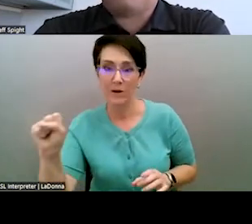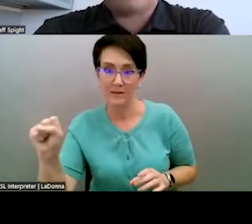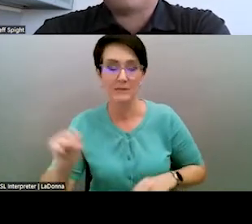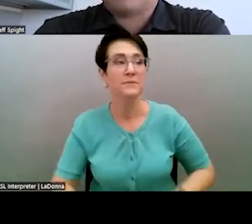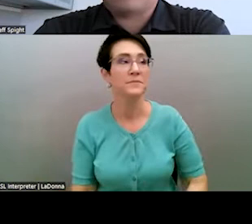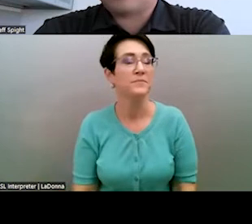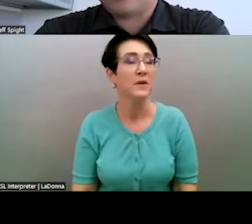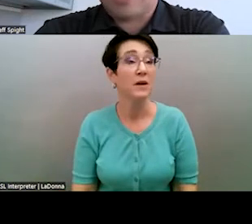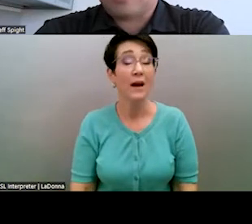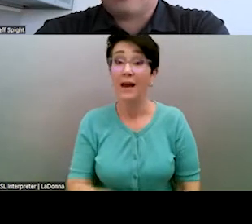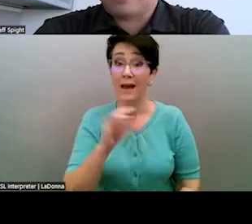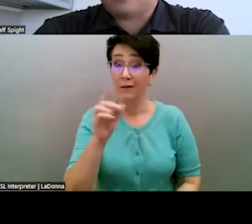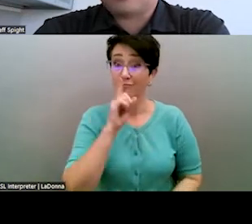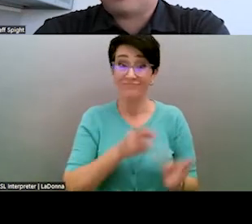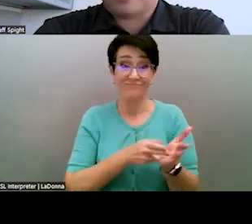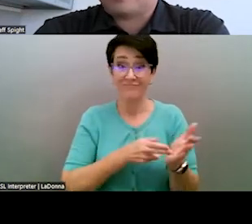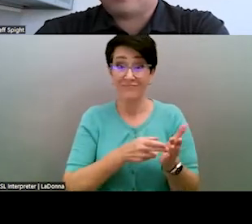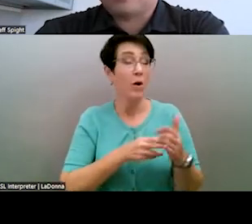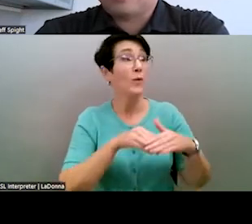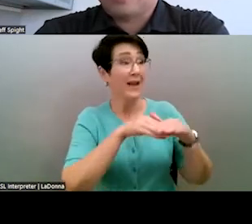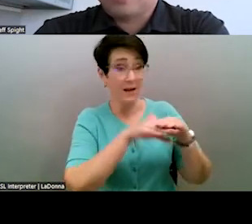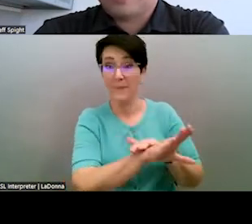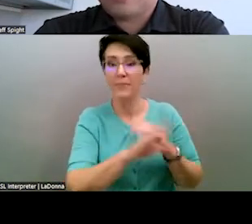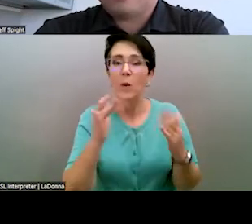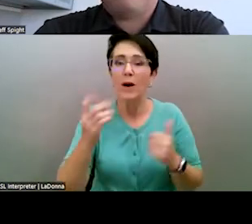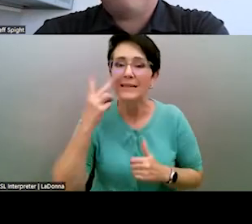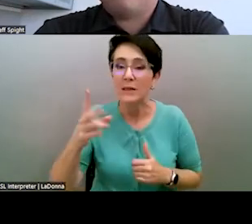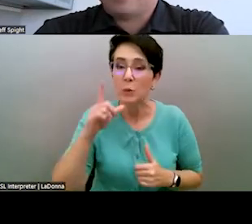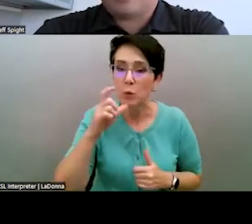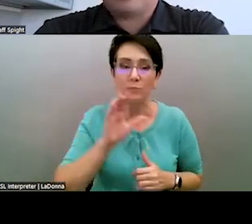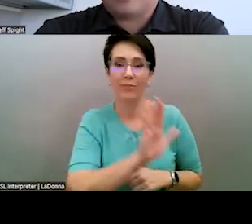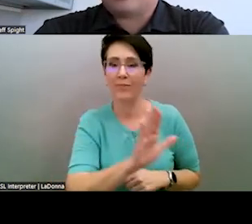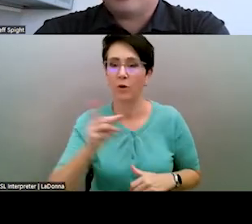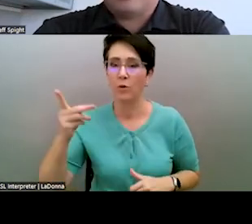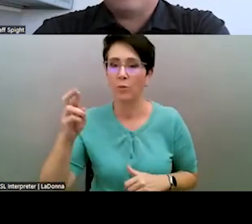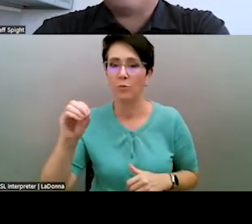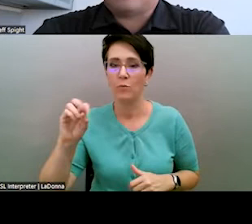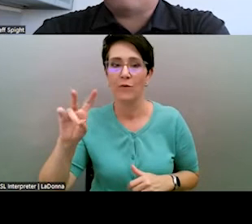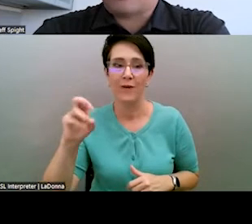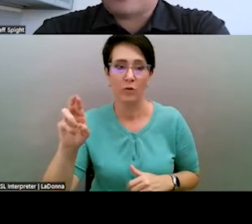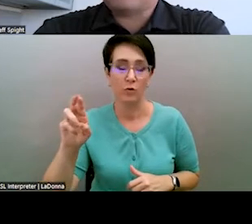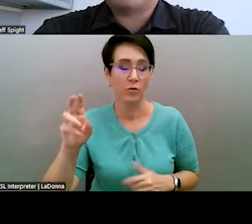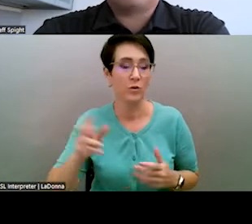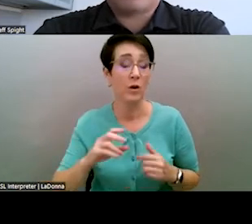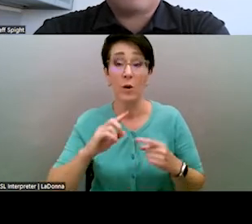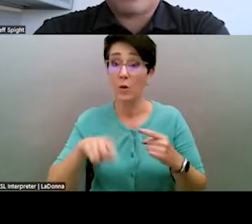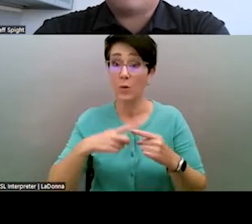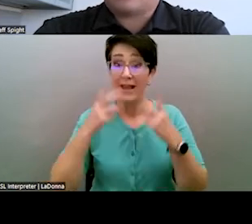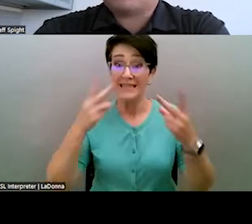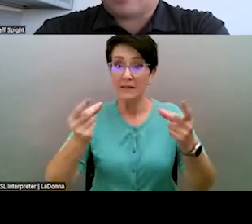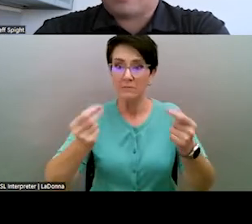PERSON THEY WANT TO SEE IS THE PROVIDER. WHEN THEY CAN SEE HIM RIGHT AWAY. THEY UNDERSTAND WHAT THE